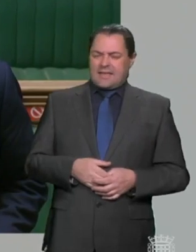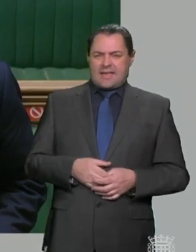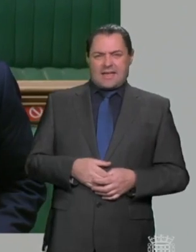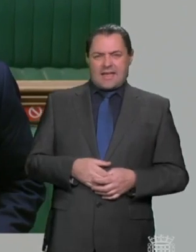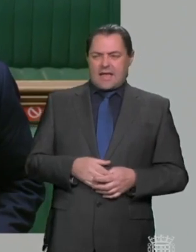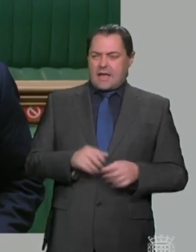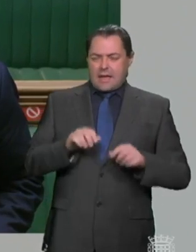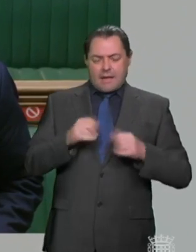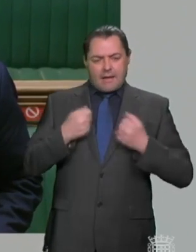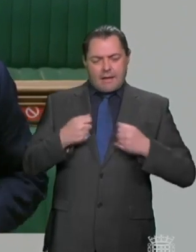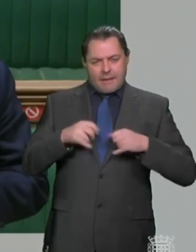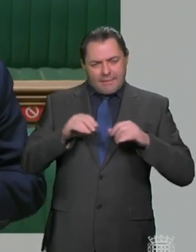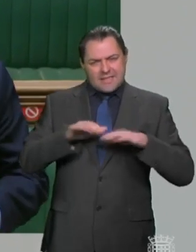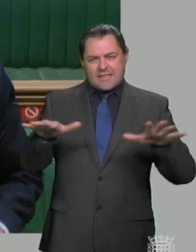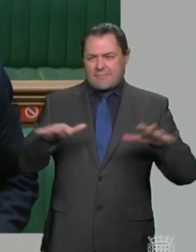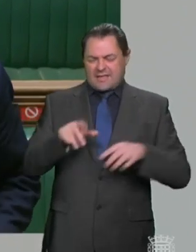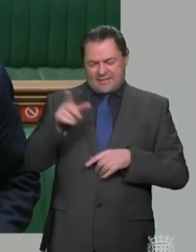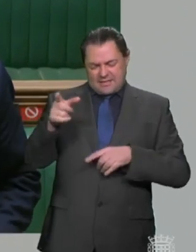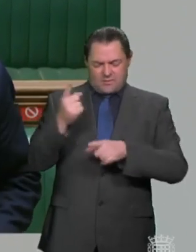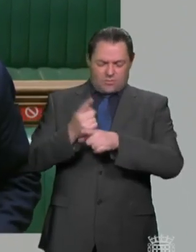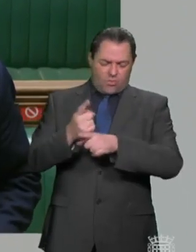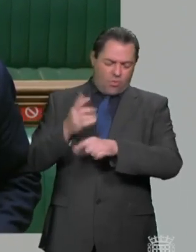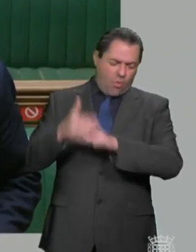pandemic. Particularly, the right hon. and learned Gentleman talks about the September